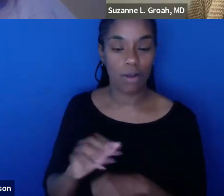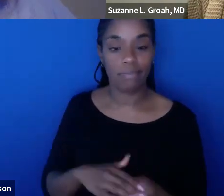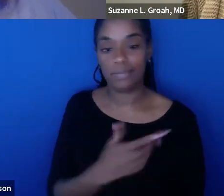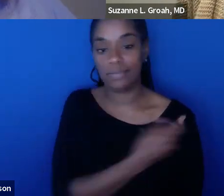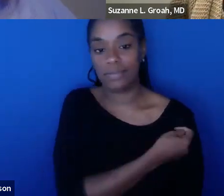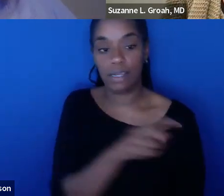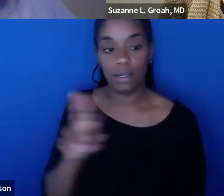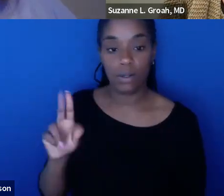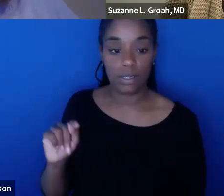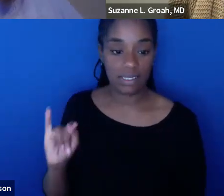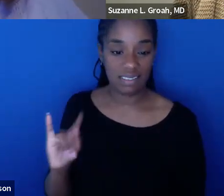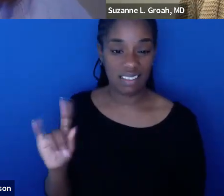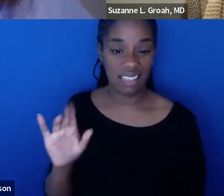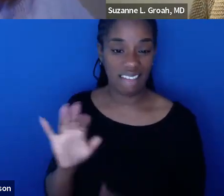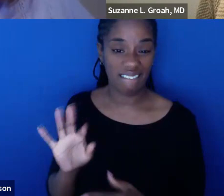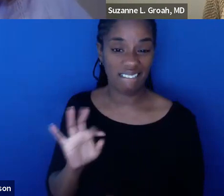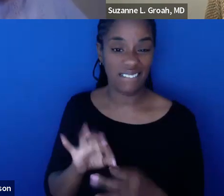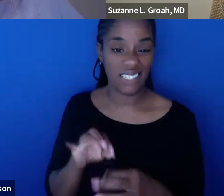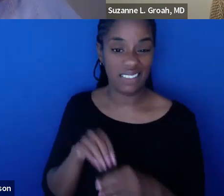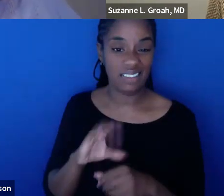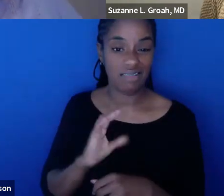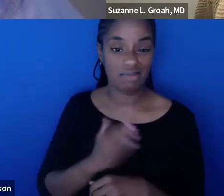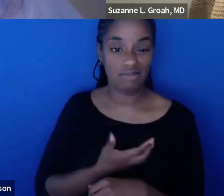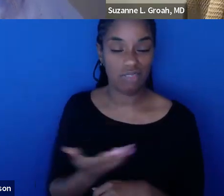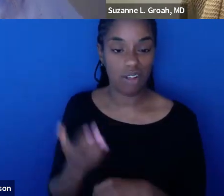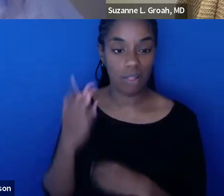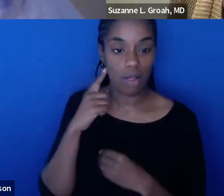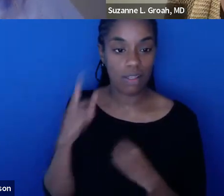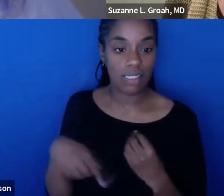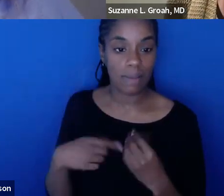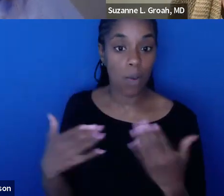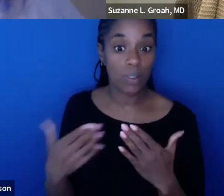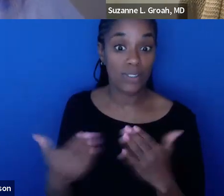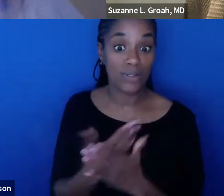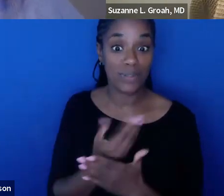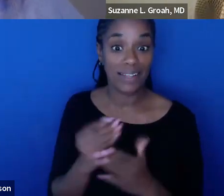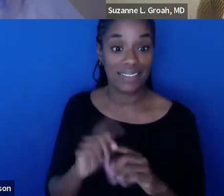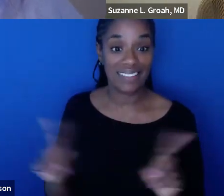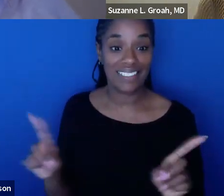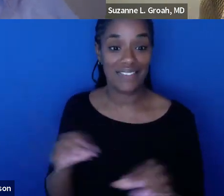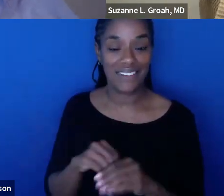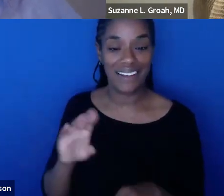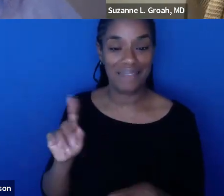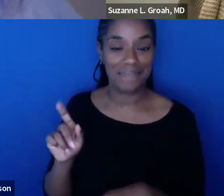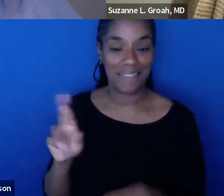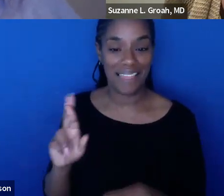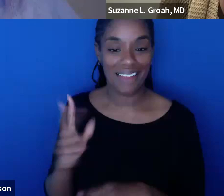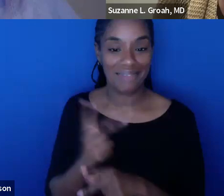That kind of fits in our thoughts about what's new and different in bladder care. So any thoughts on that?